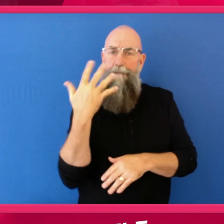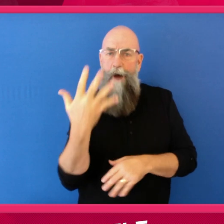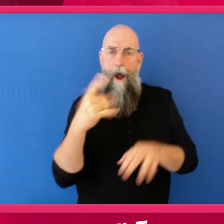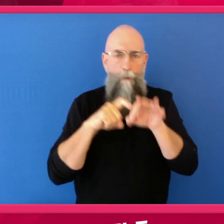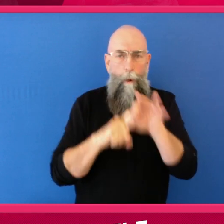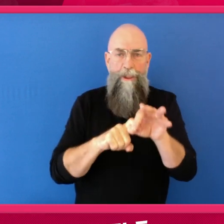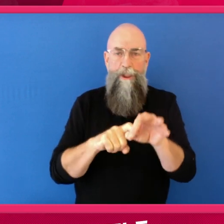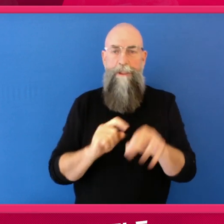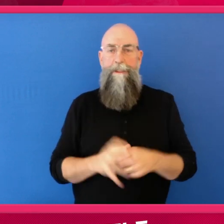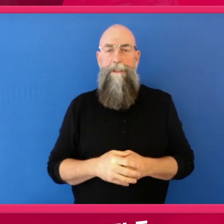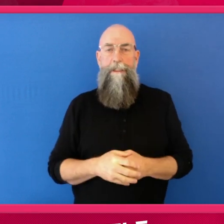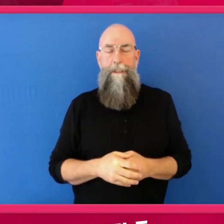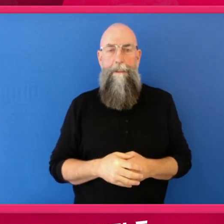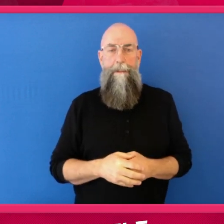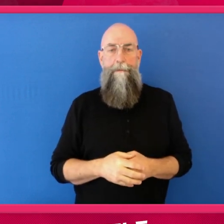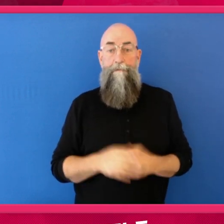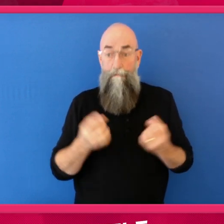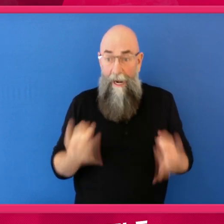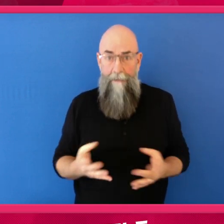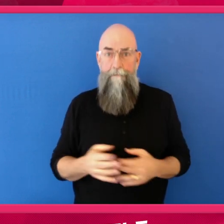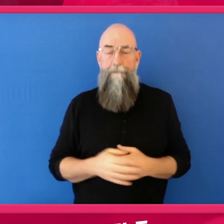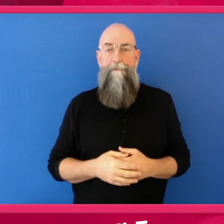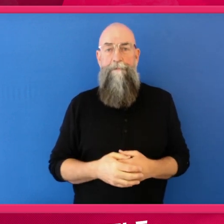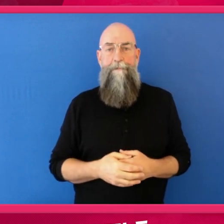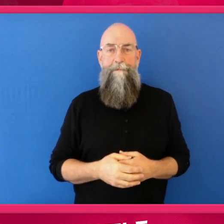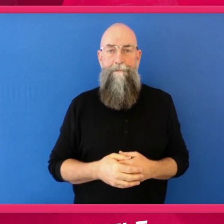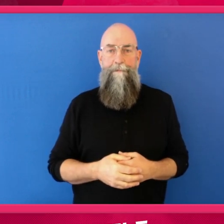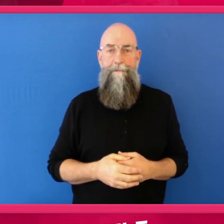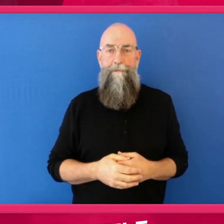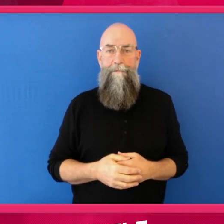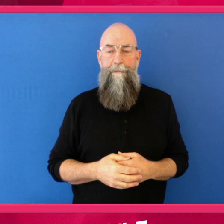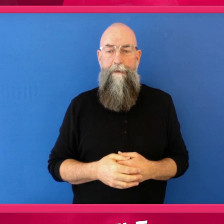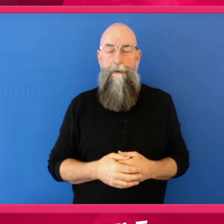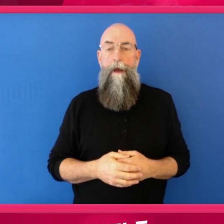Rowan Crothers: Yep, yep, let’s do it. Kurt Fearnley: Rowan, what do you wish you